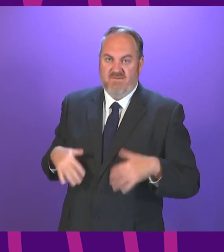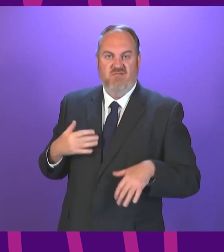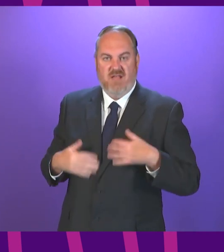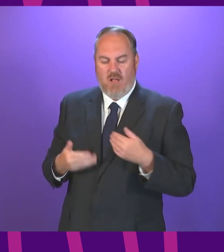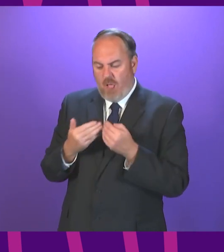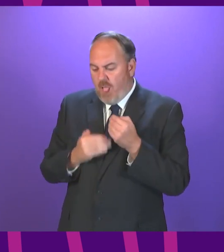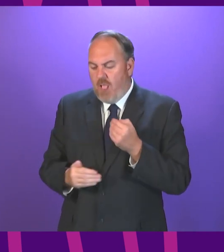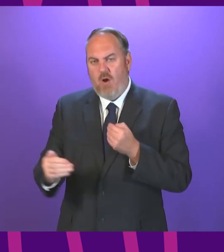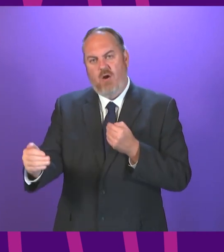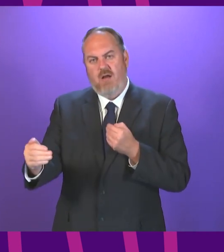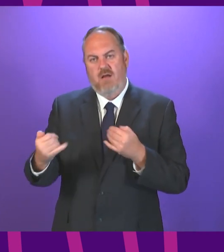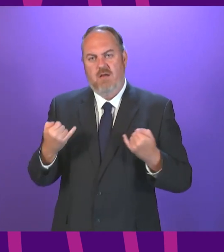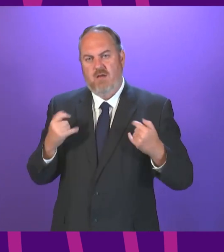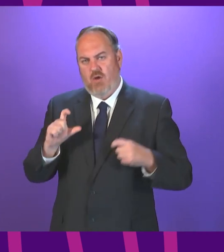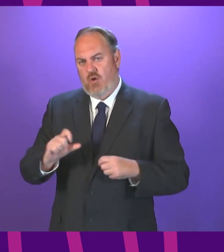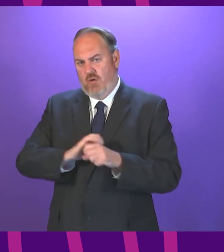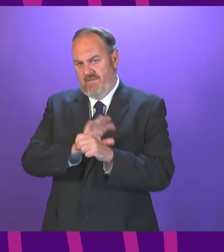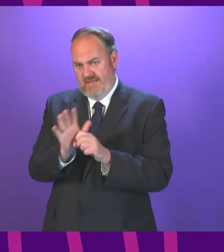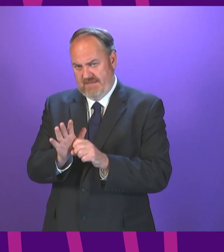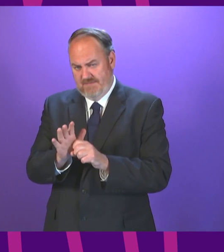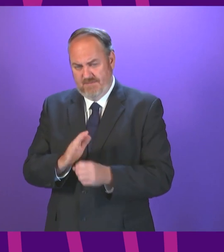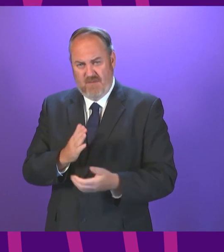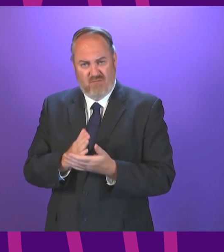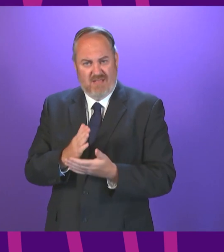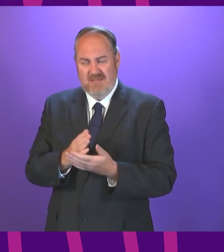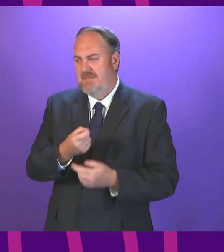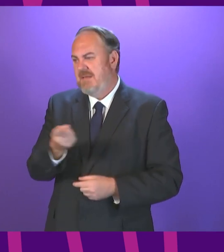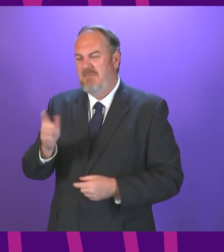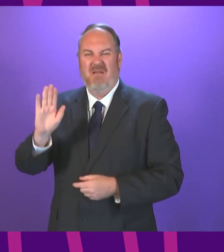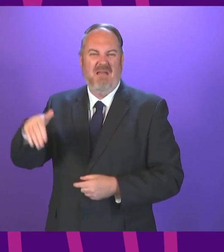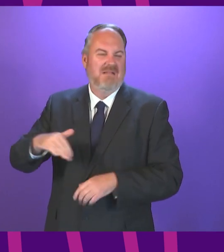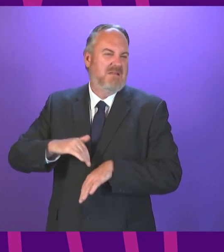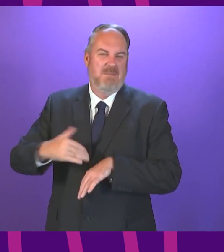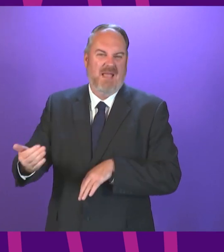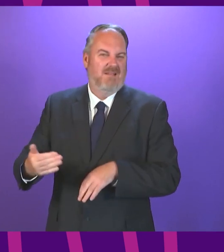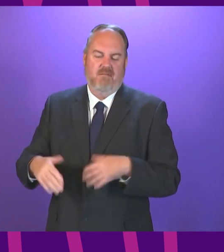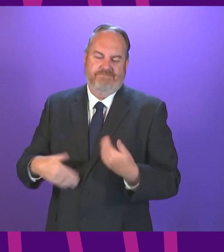getting the virus. To say that it just does not matter when we do not yet fully understand what